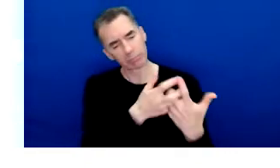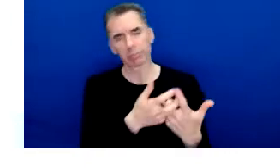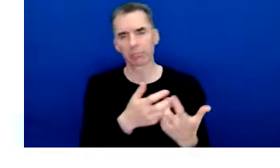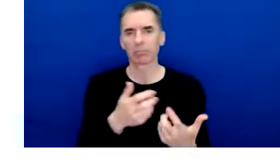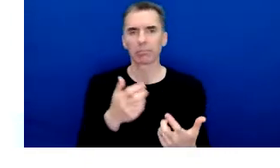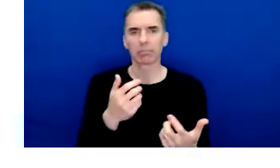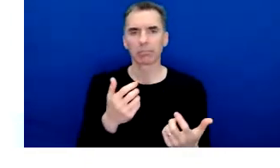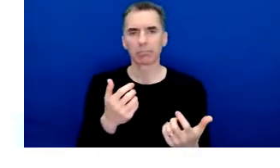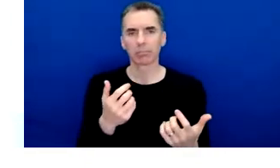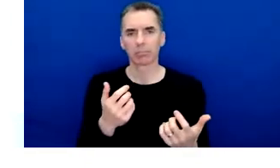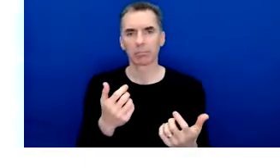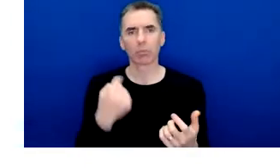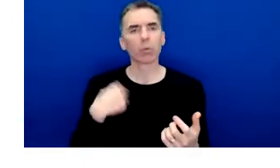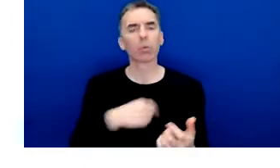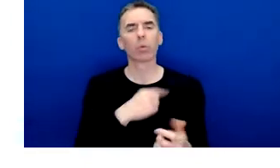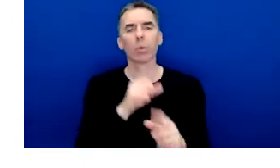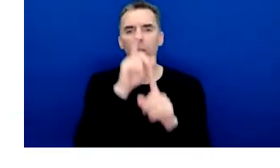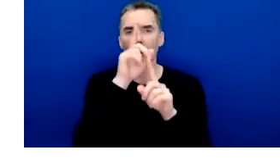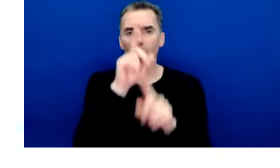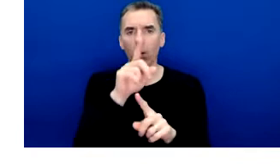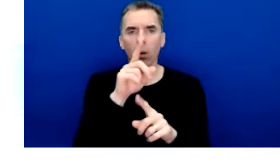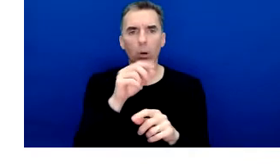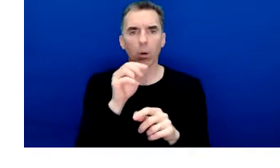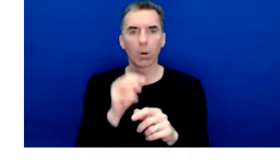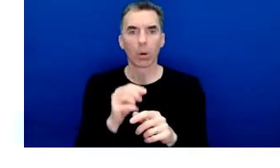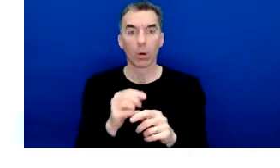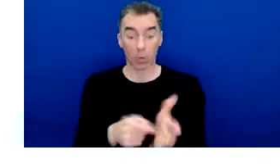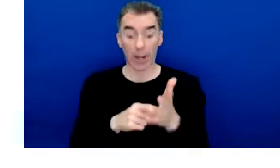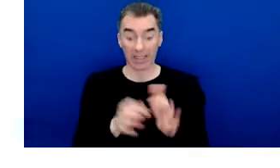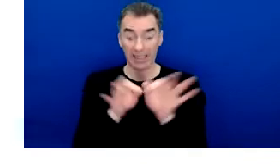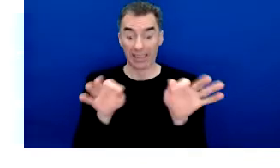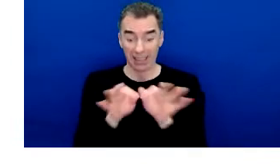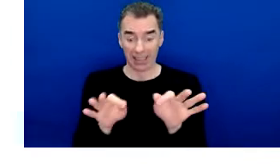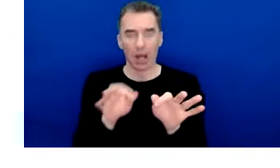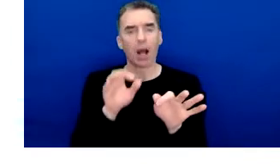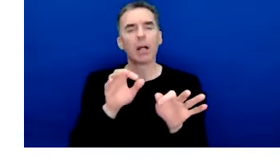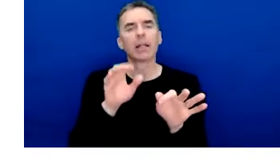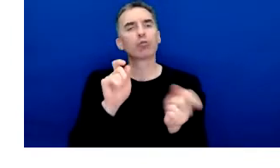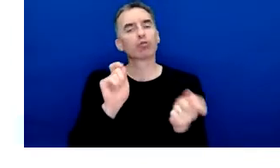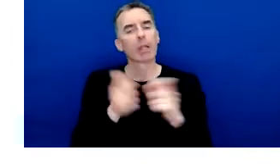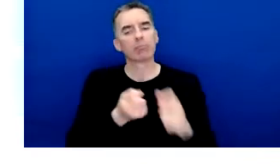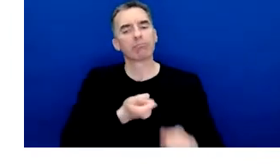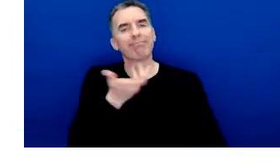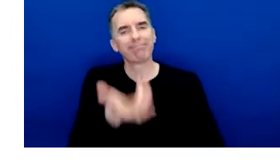making sure that we can take some of those required statements and put them in our own words, because the required statements